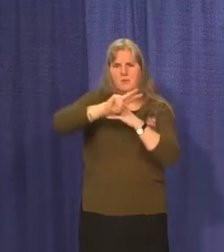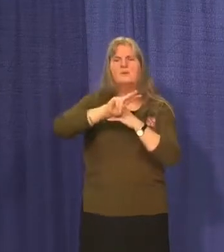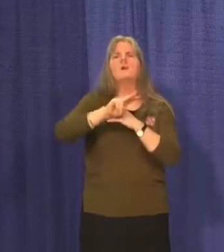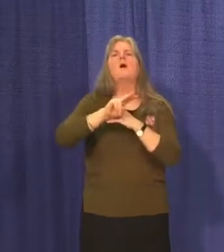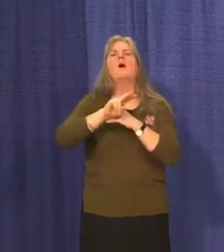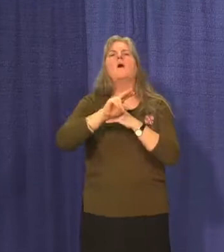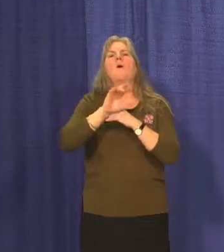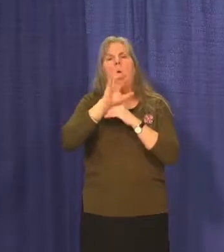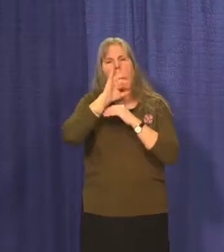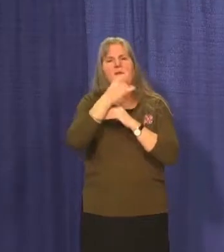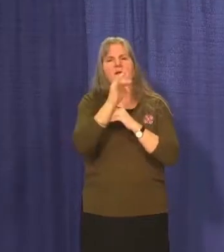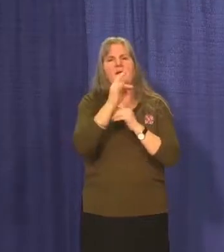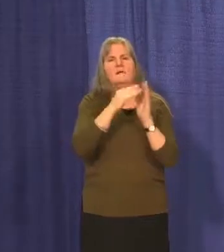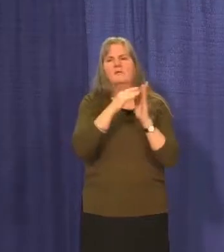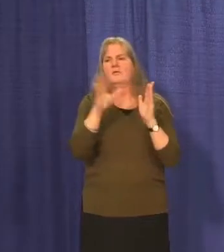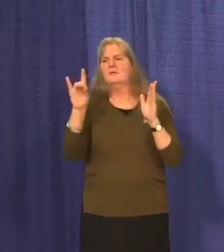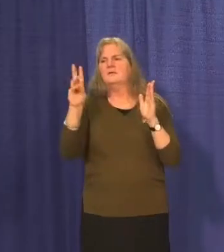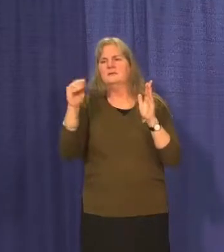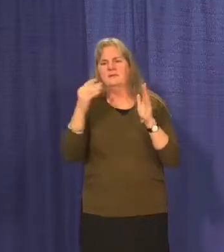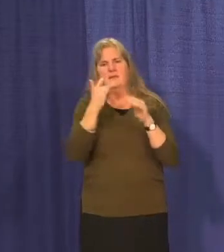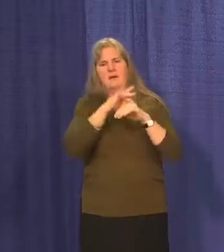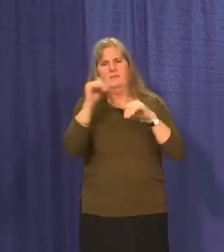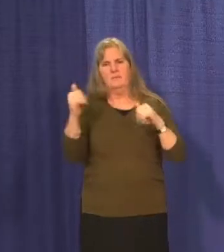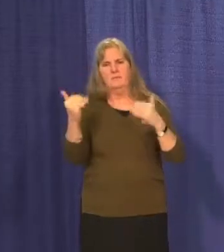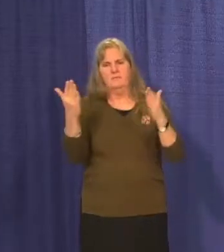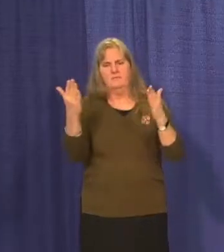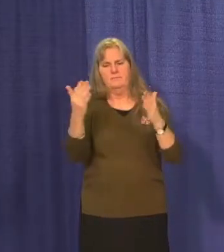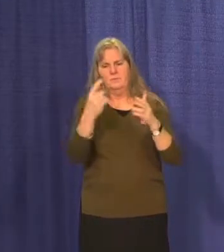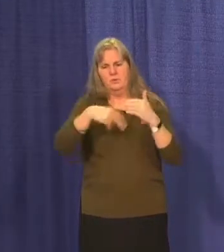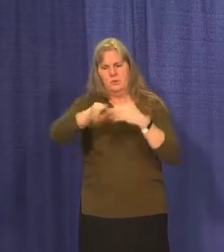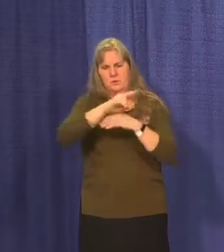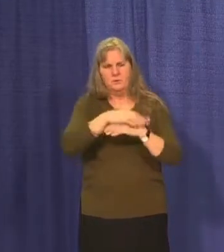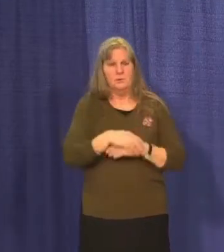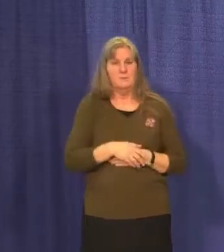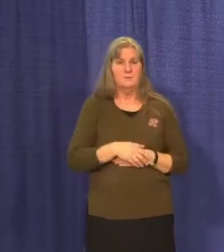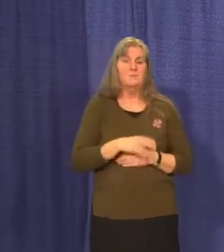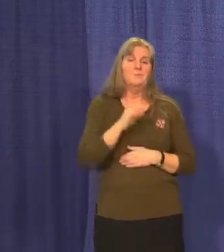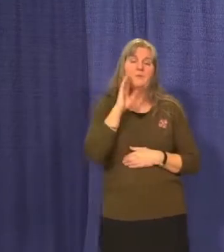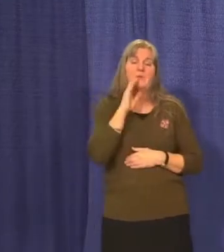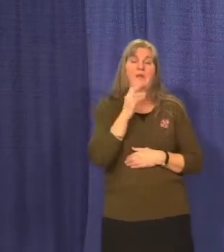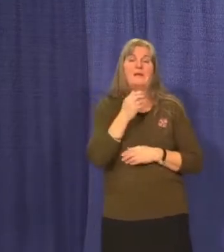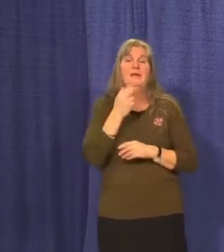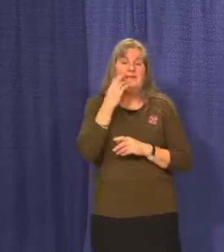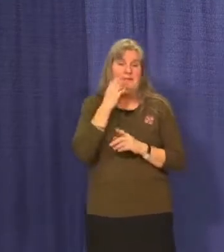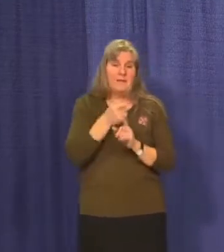clinics after that. Just a point.